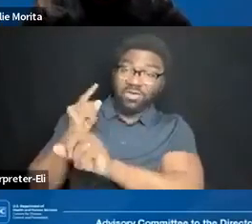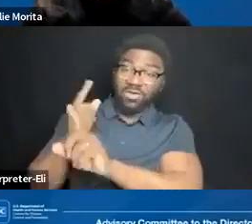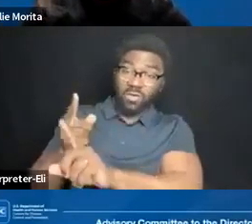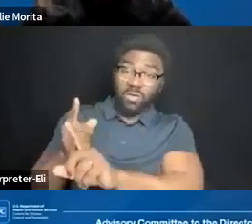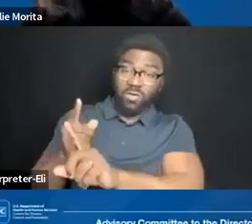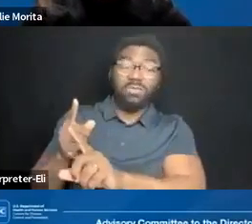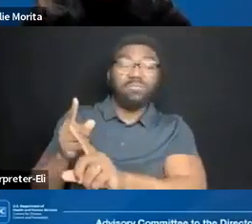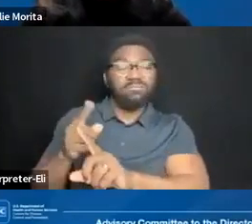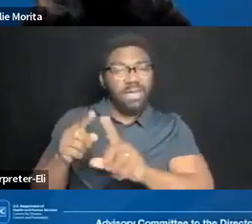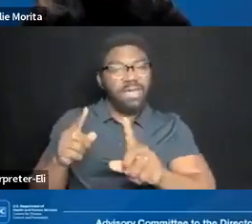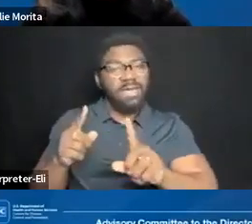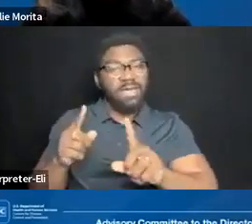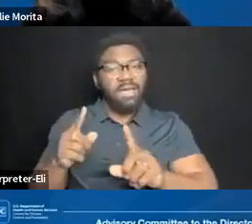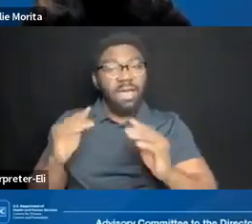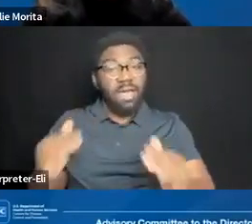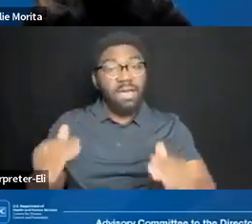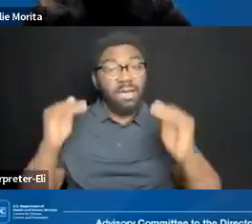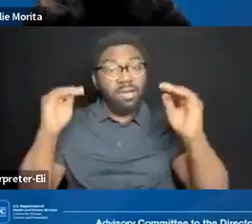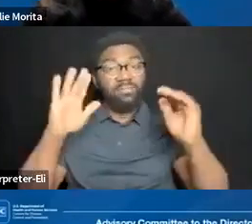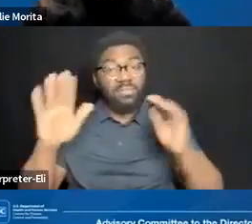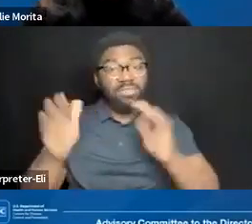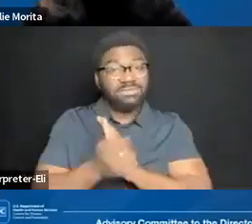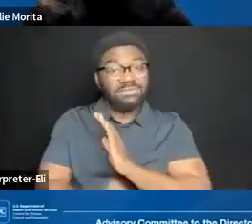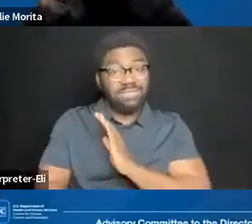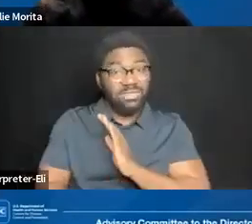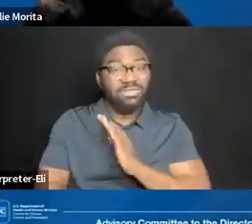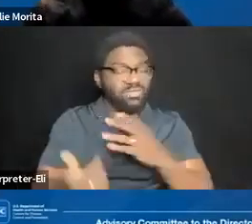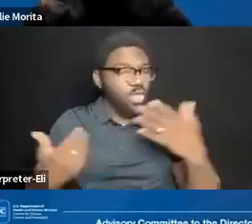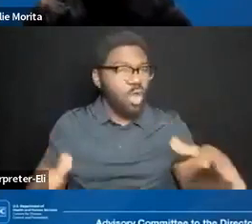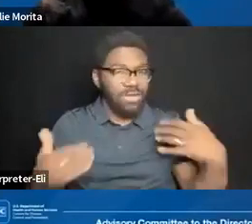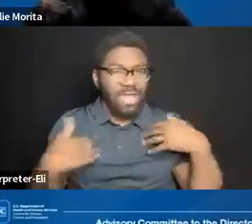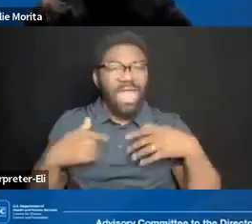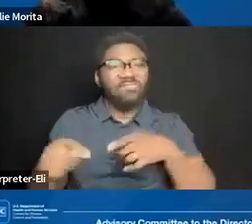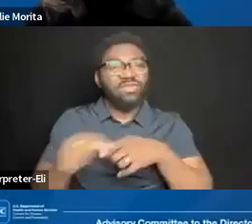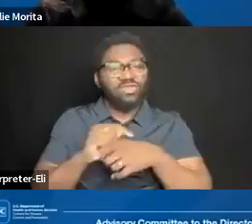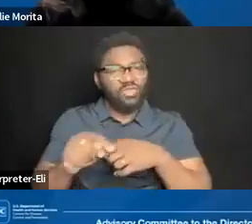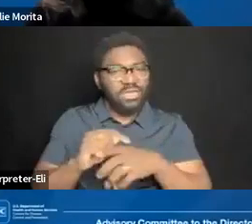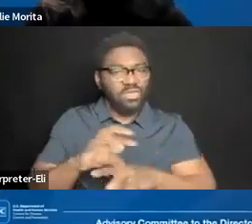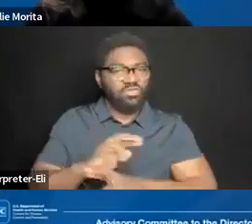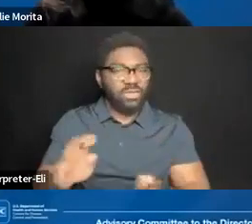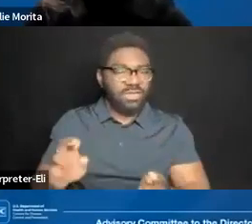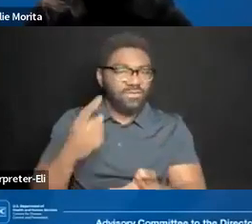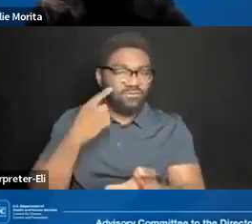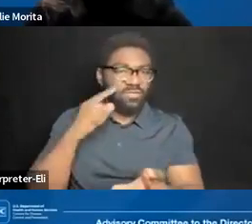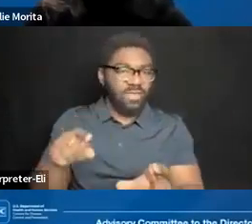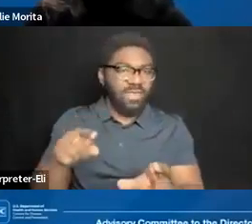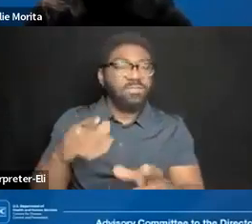for already established present FTEs as well as bringing in new skills and expertise